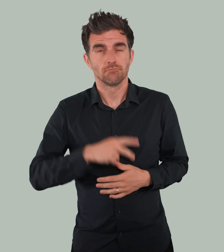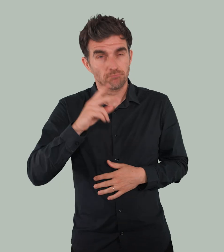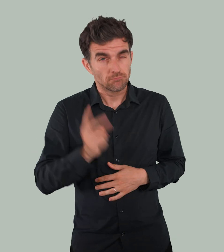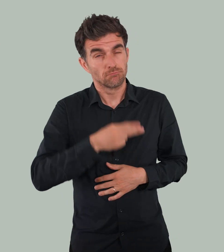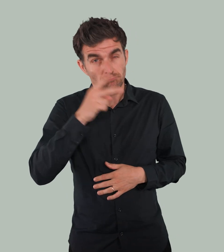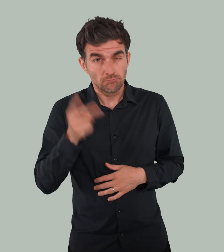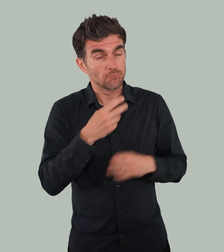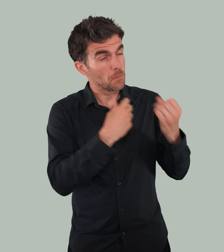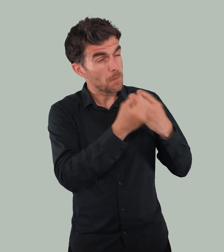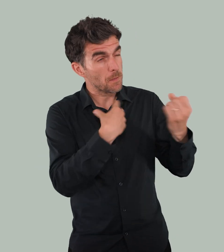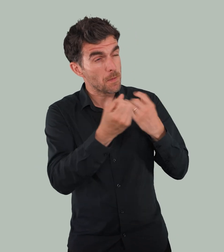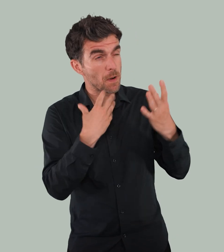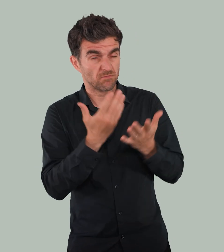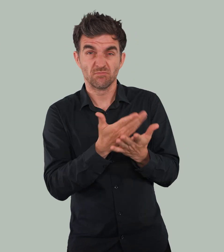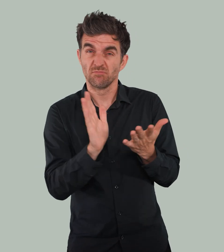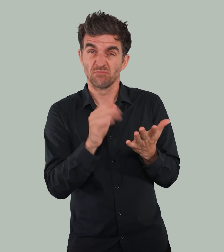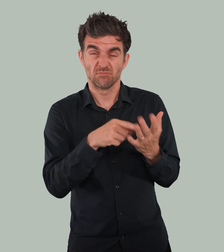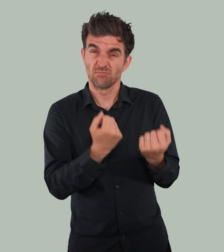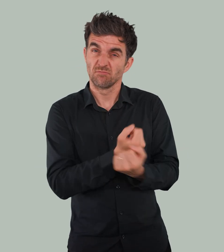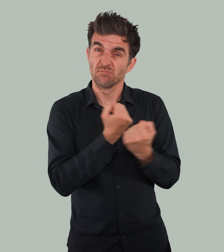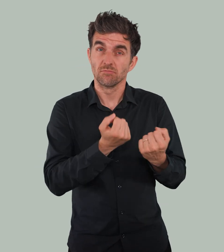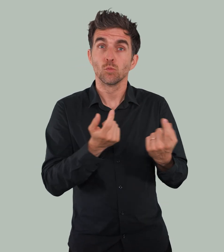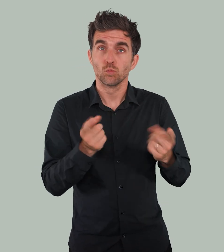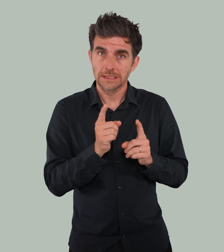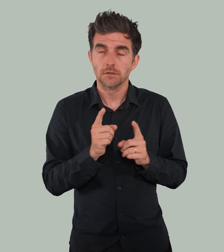21. A strong and recurrent message across responses is that,